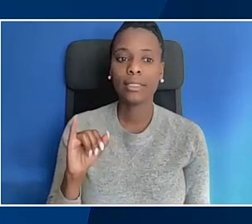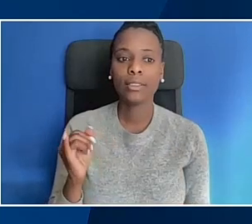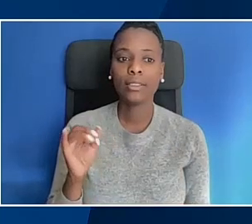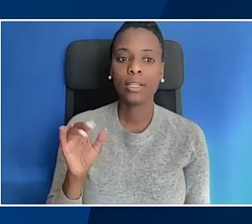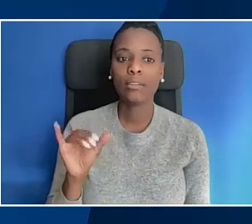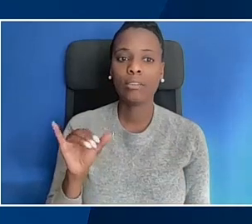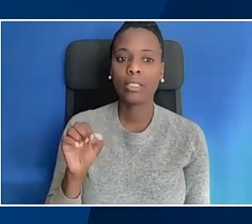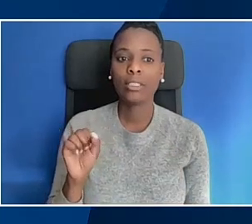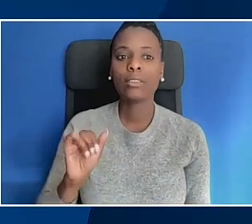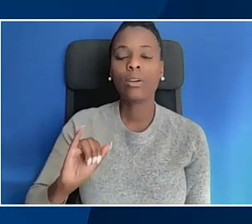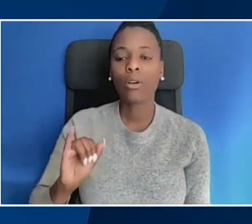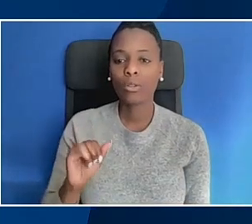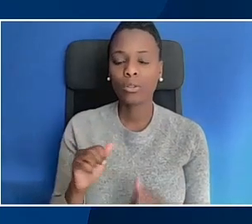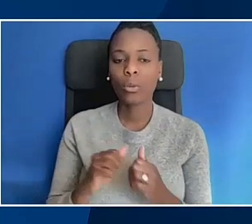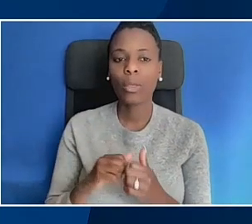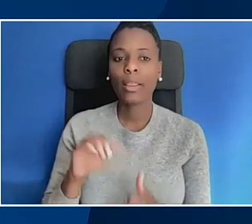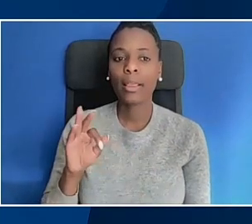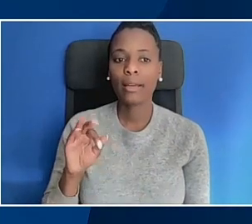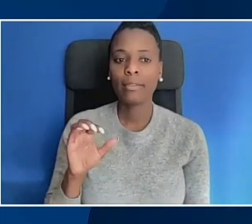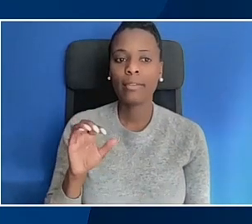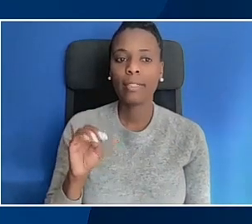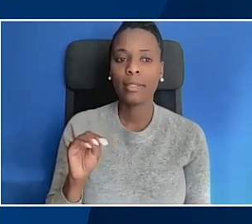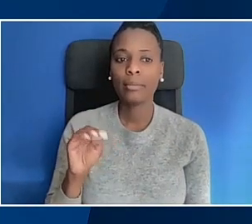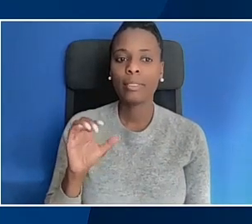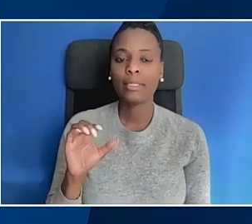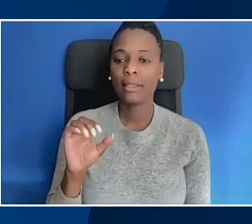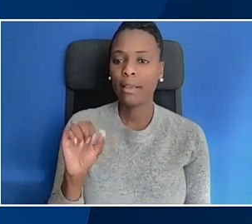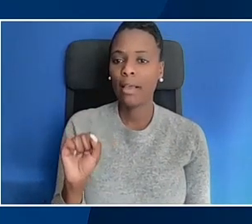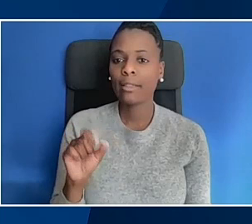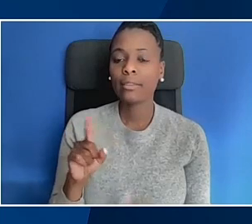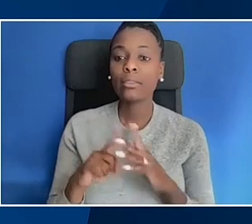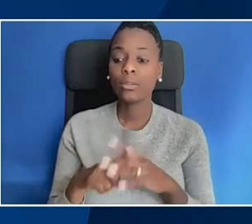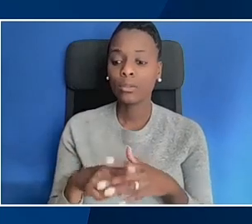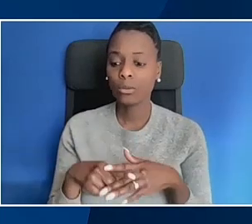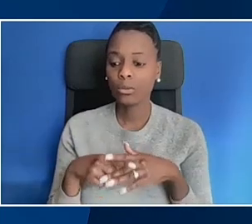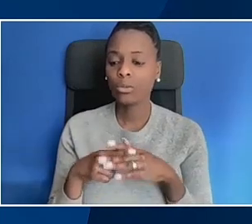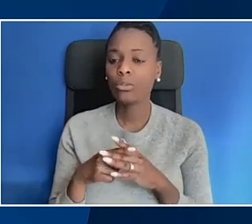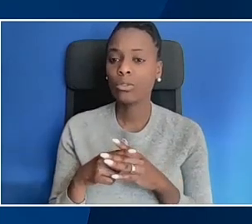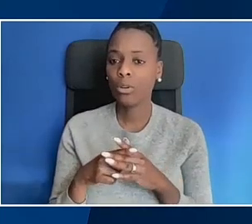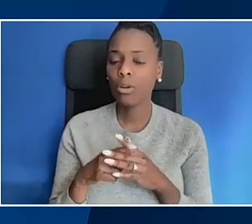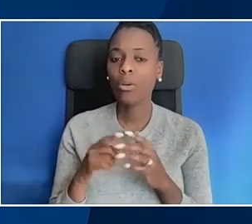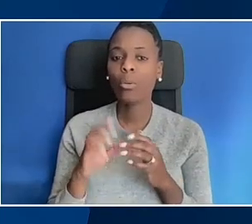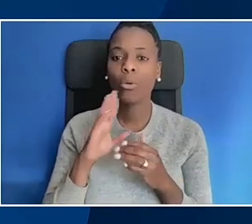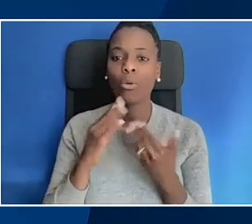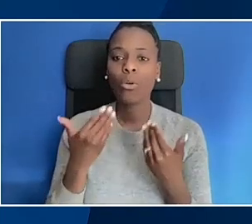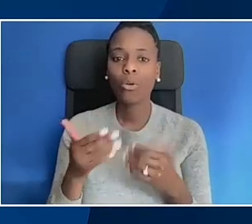To begin, I would like to start with the roll call for our subcommittee members.